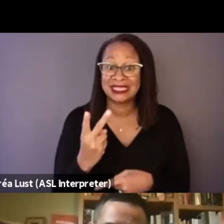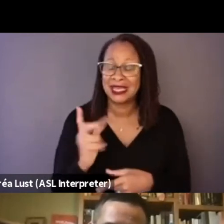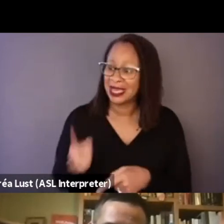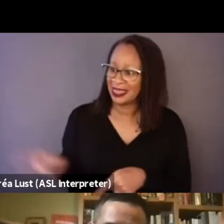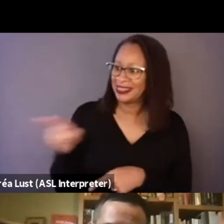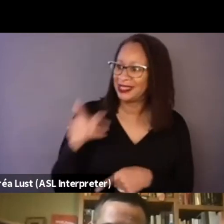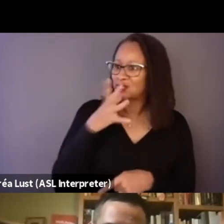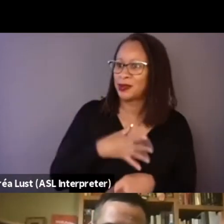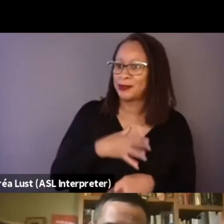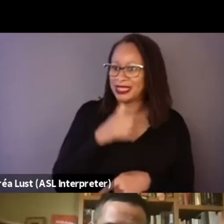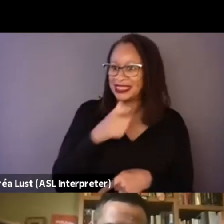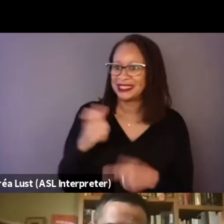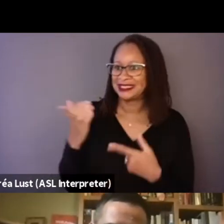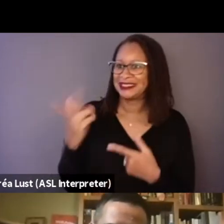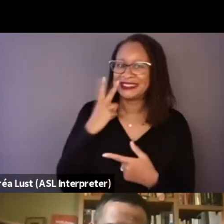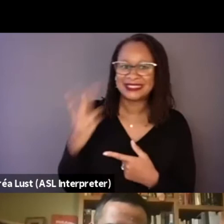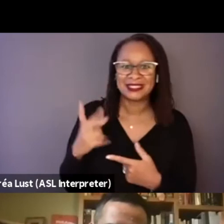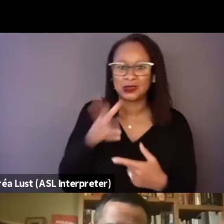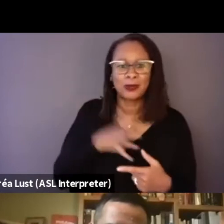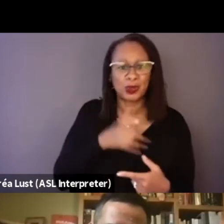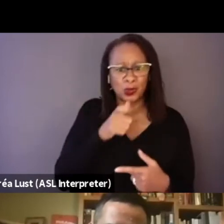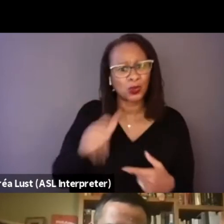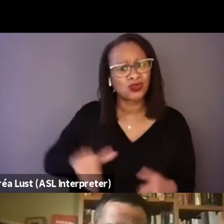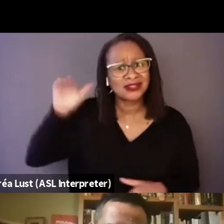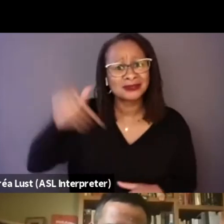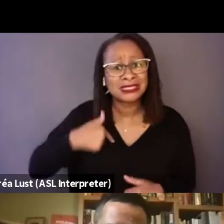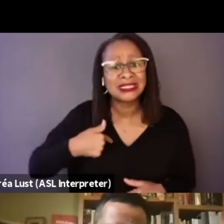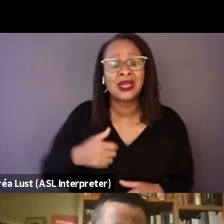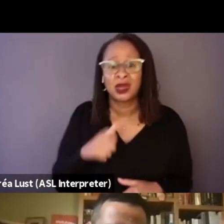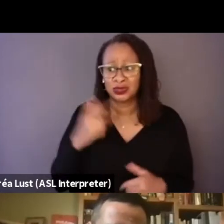and to see their strength, their resilience and the way that...